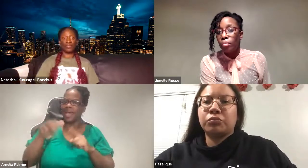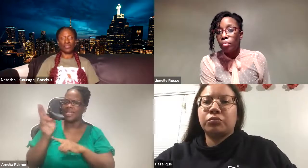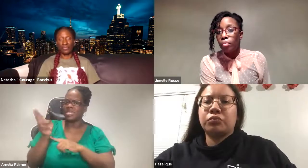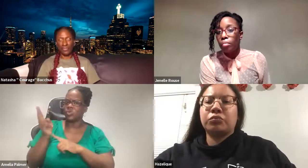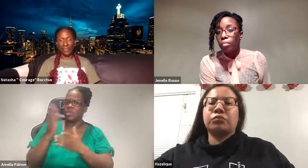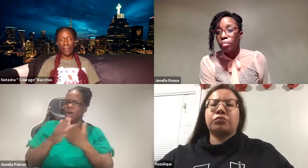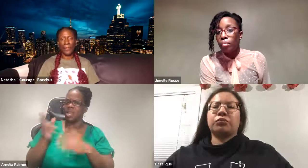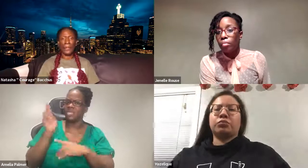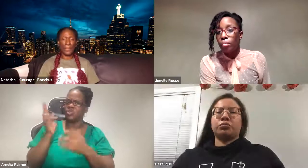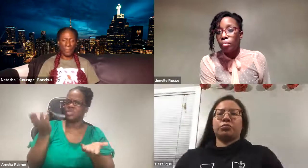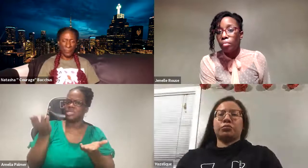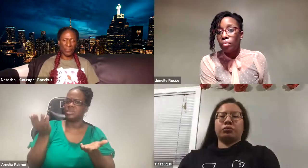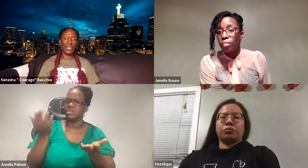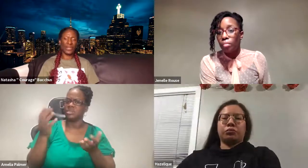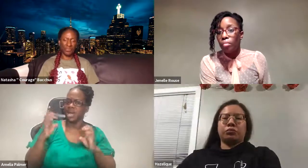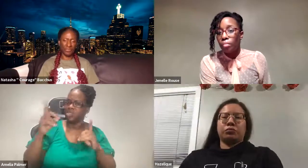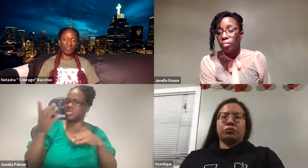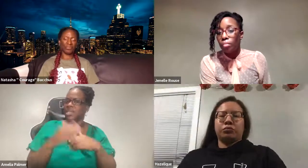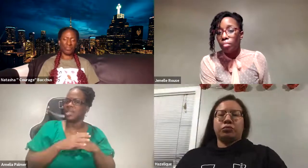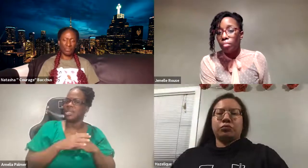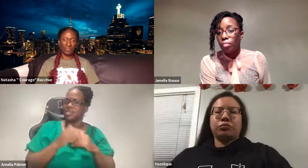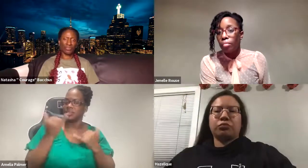why hadn't i heard about that before? why haven't history books written about that?